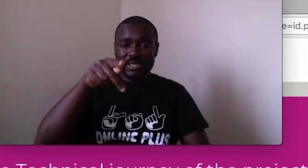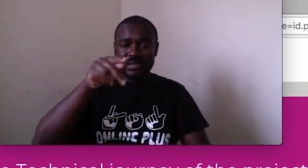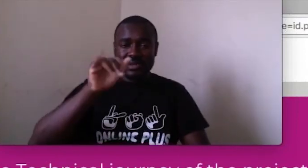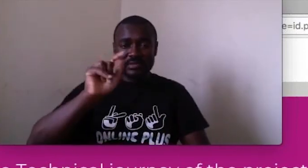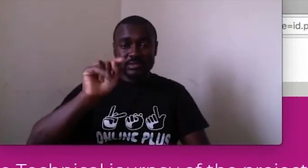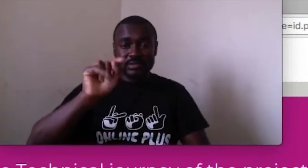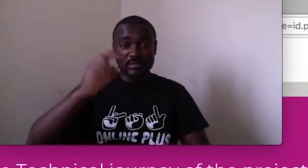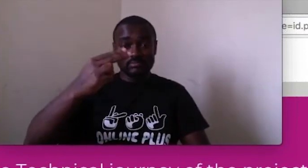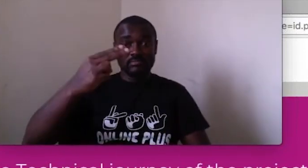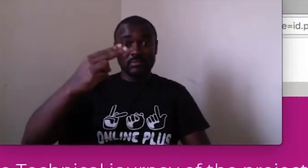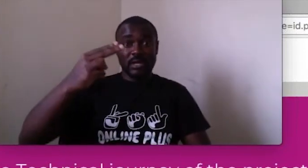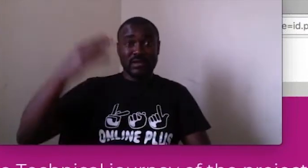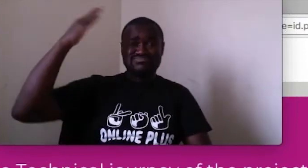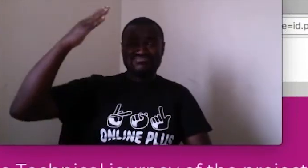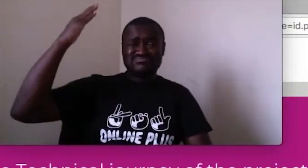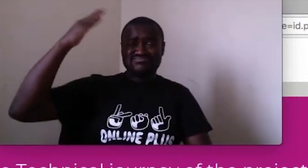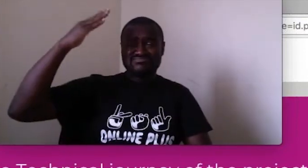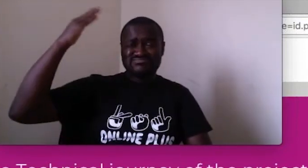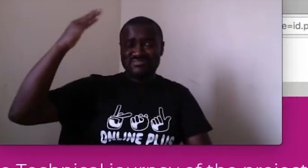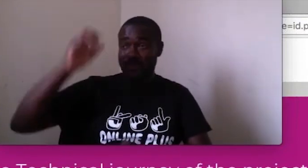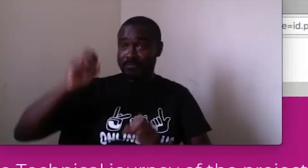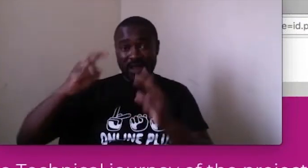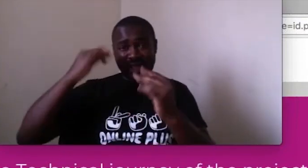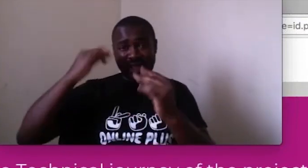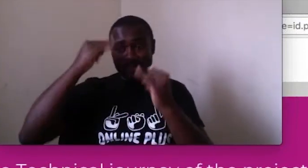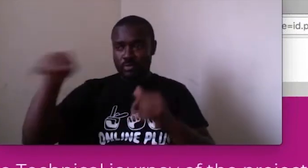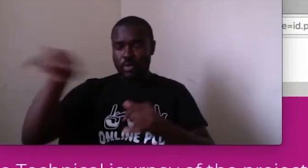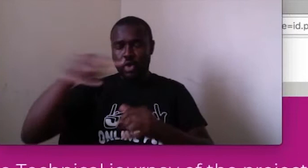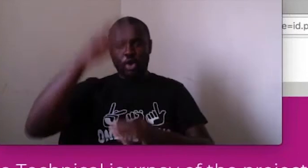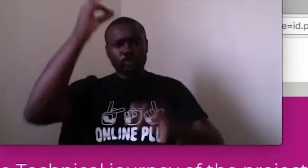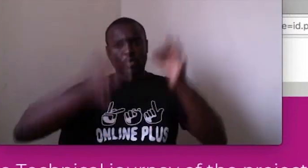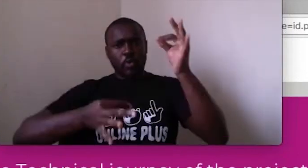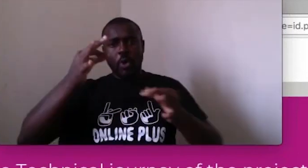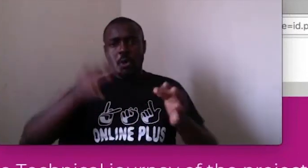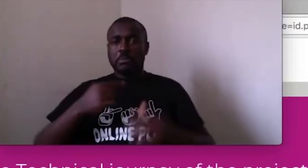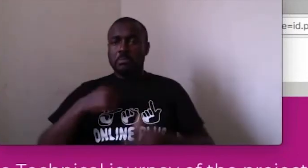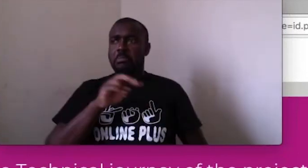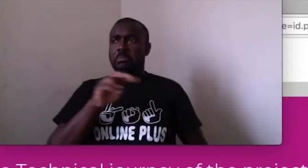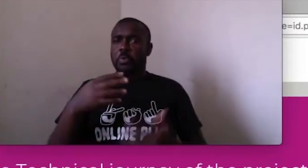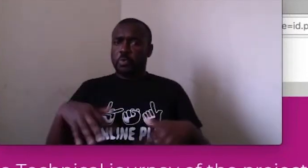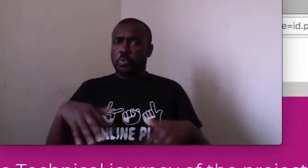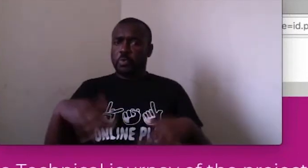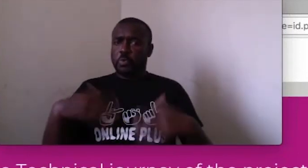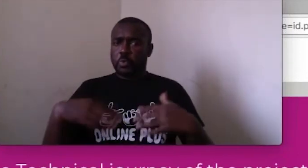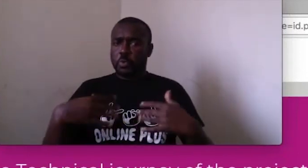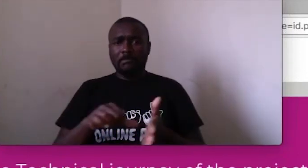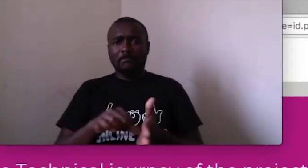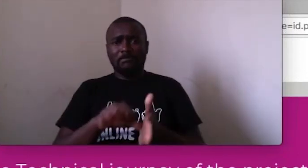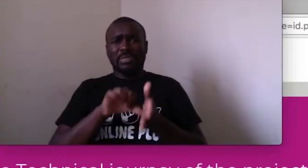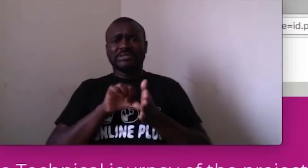but for sexual reproductive health in Kenya there's nothing What we did is we went to Nailab